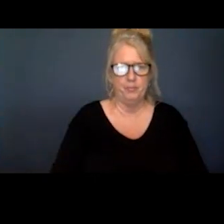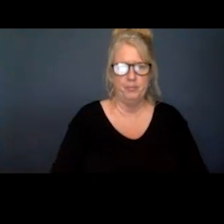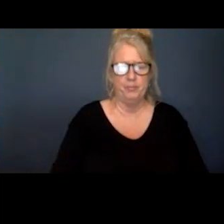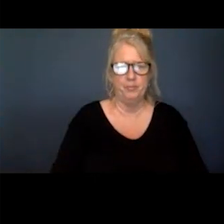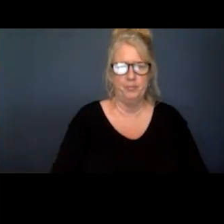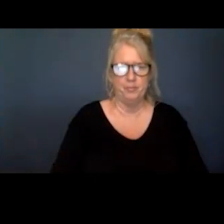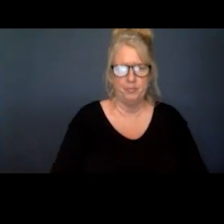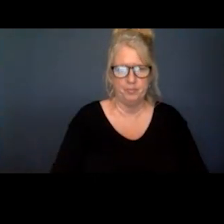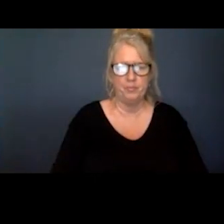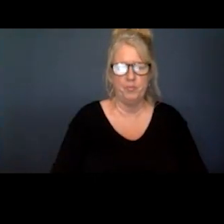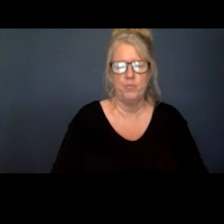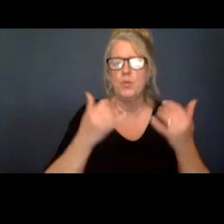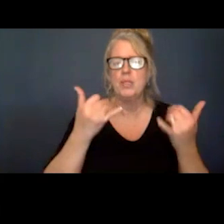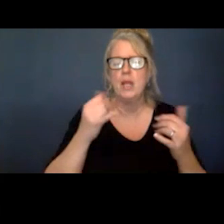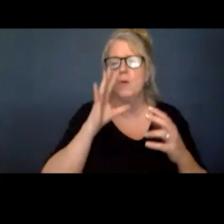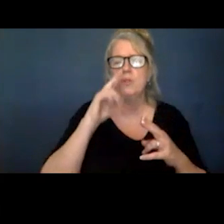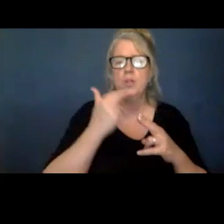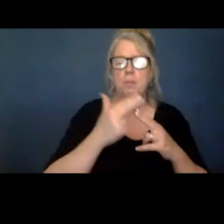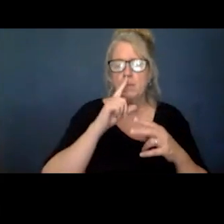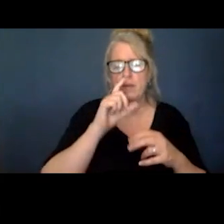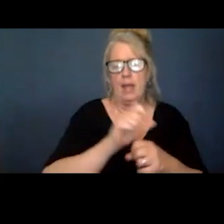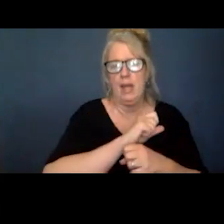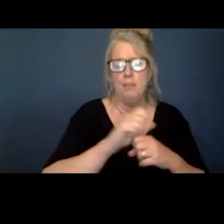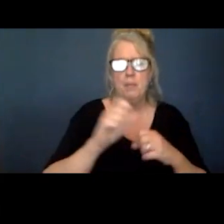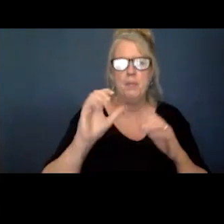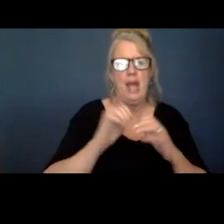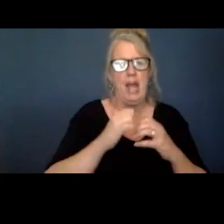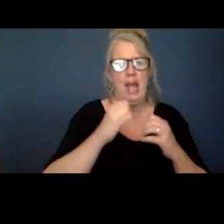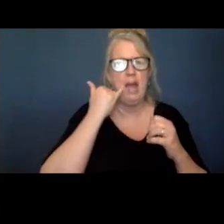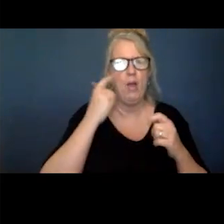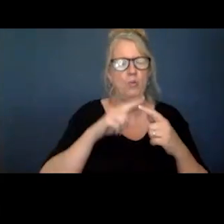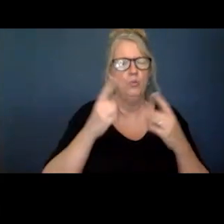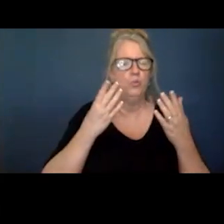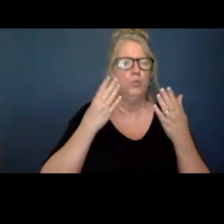Now let's talk about how to actually frame your value proposition, especially when you're